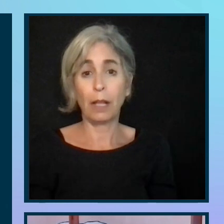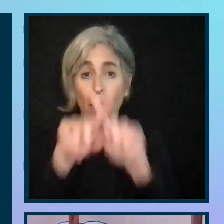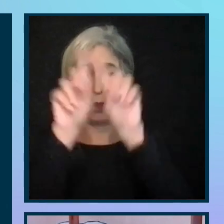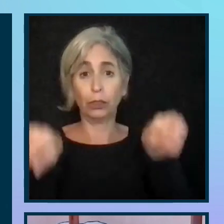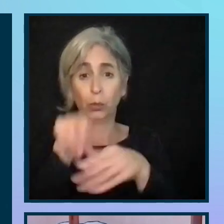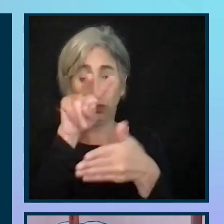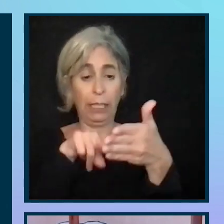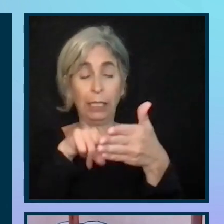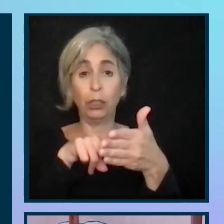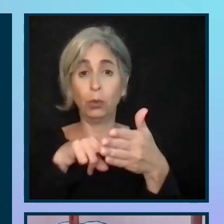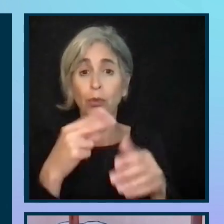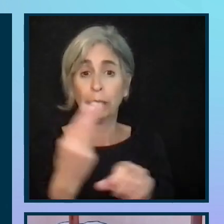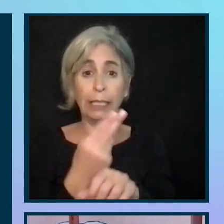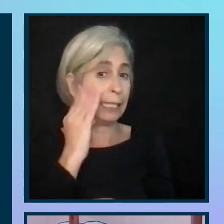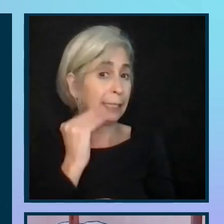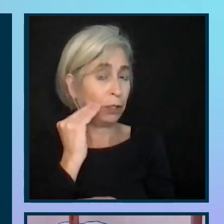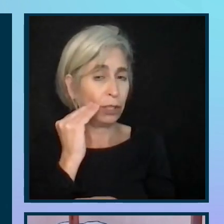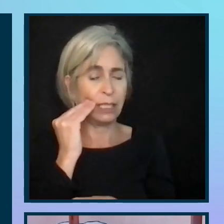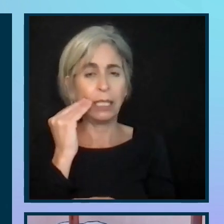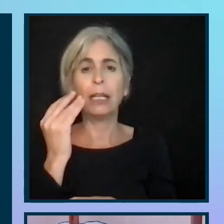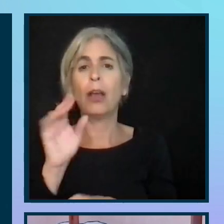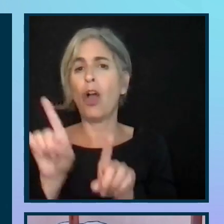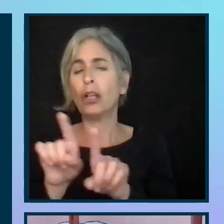or the keyboard, sighted keyboard user experience,